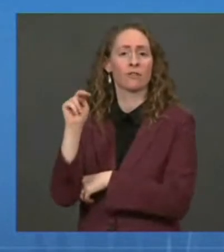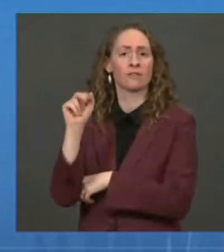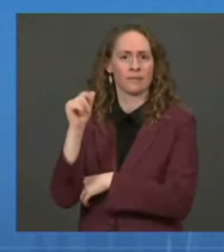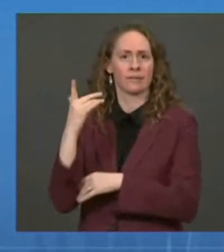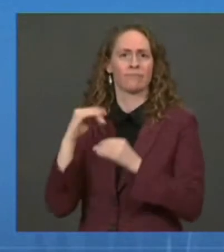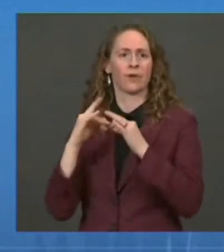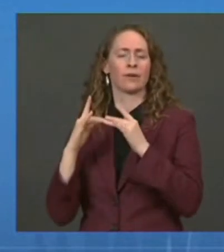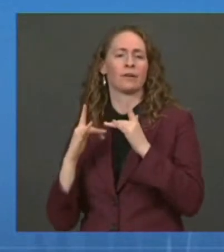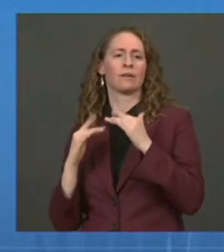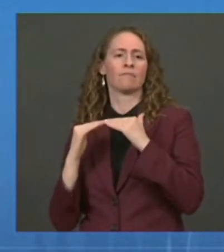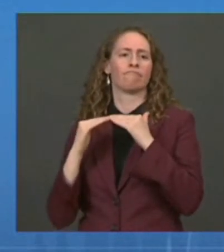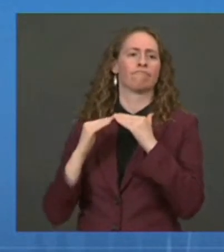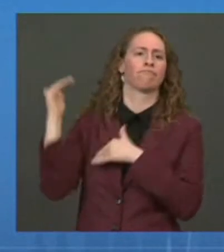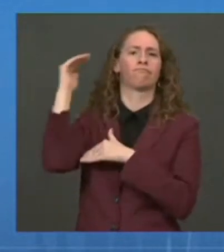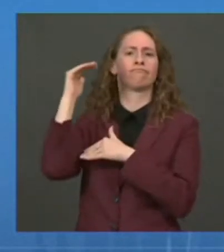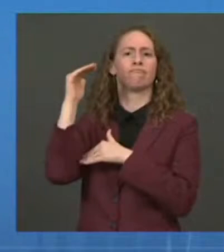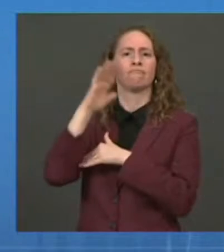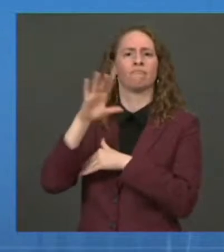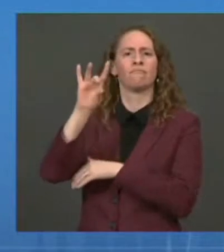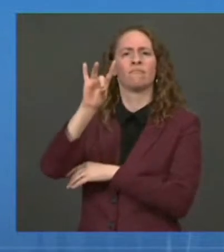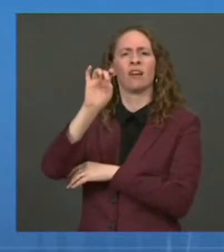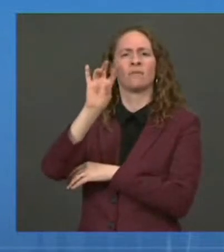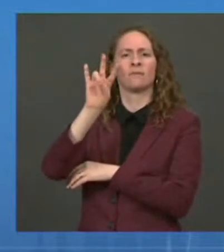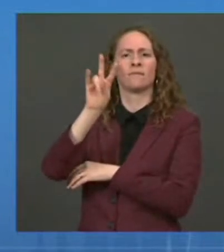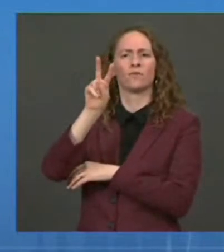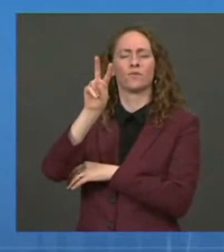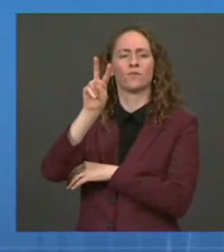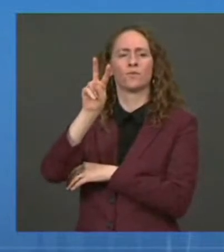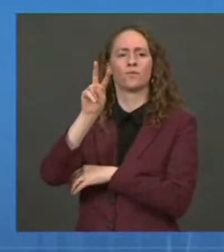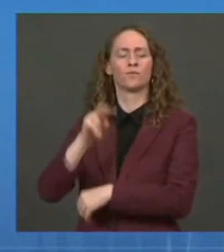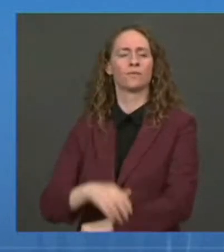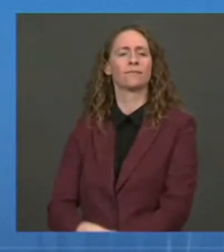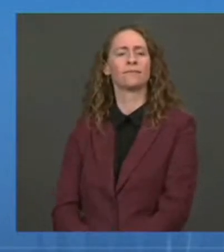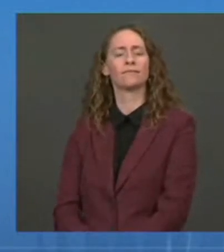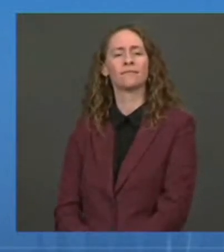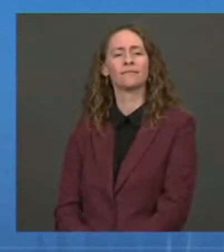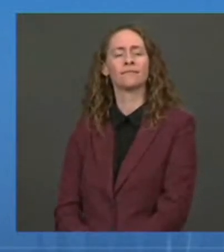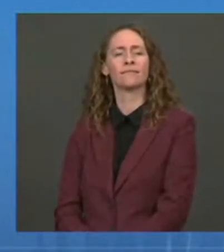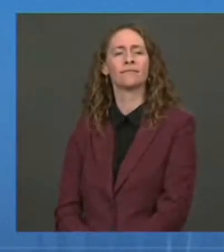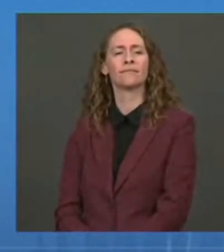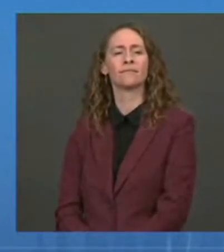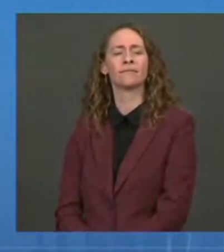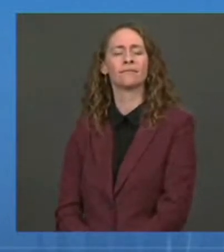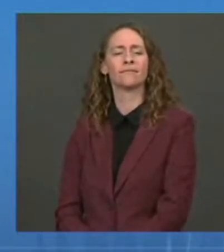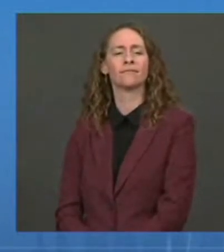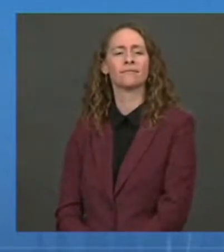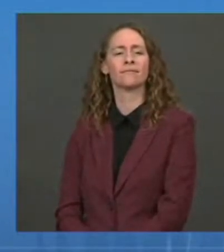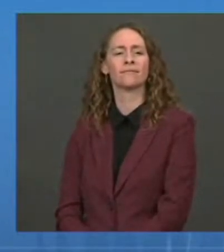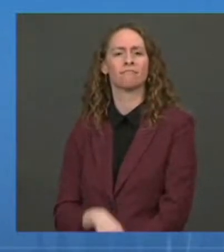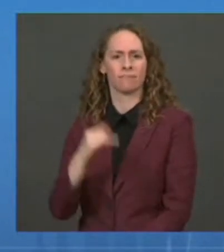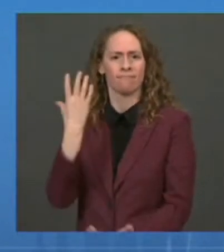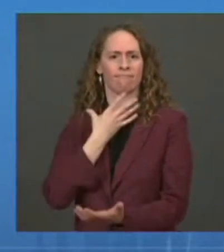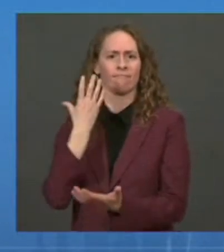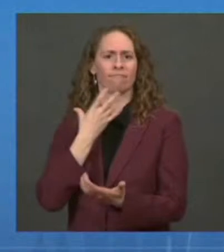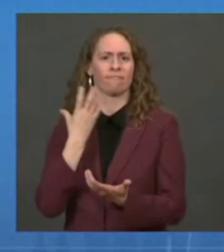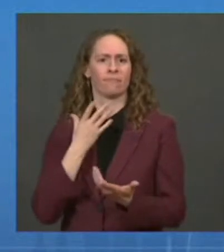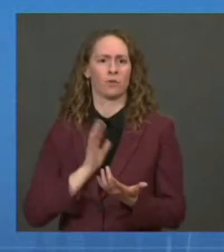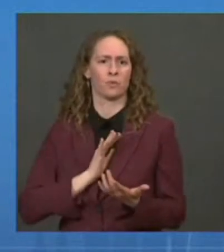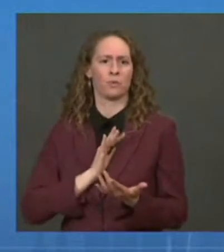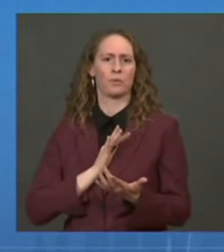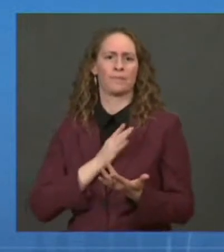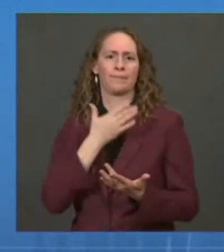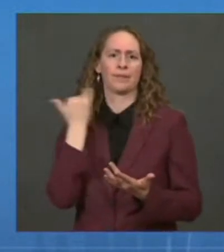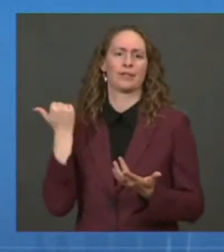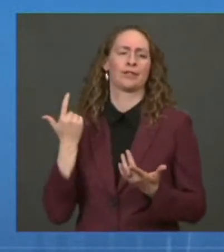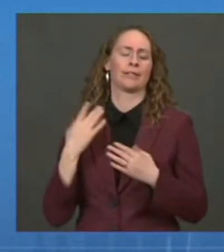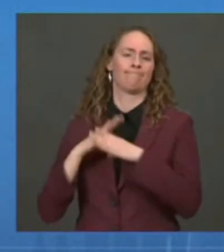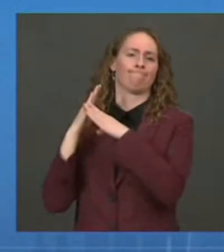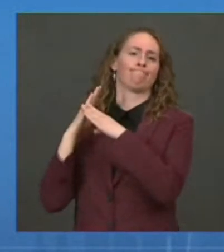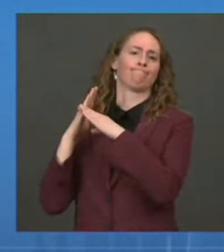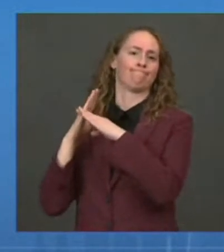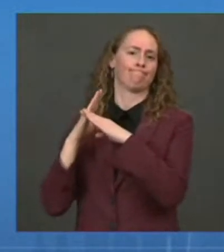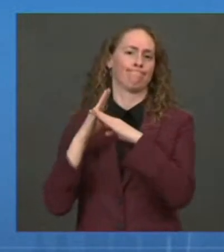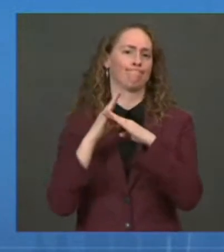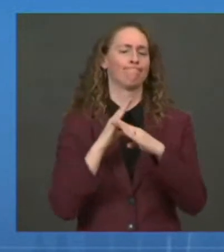28 DAYS AFTER IT GOES WAY UP TO